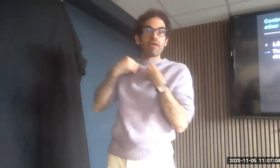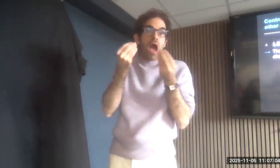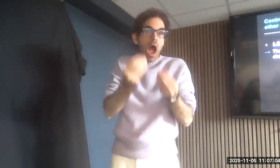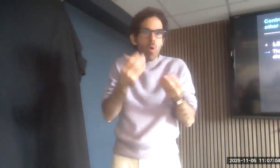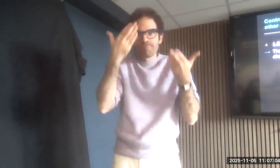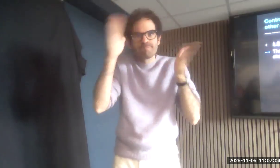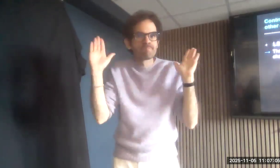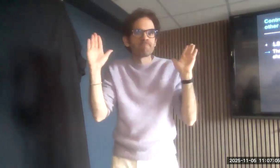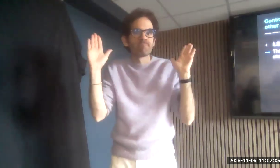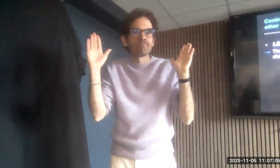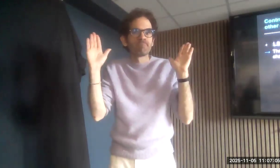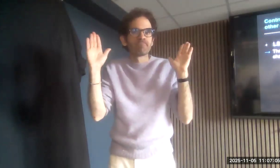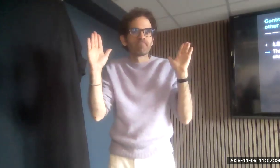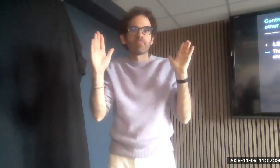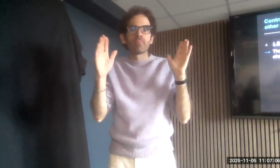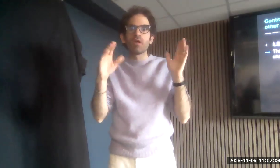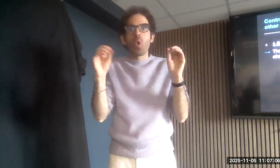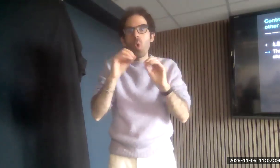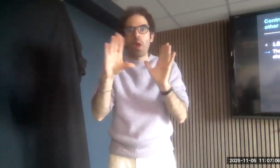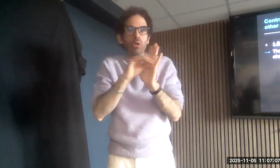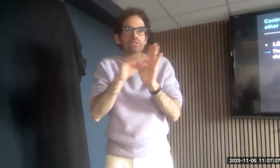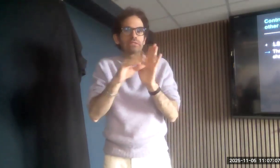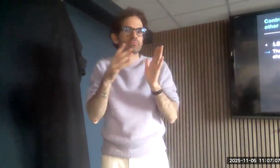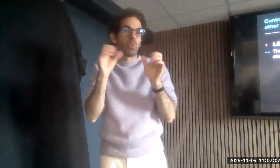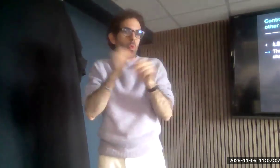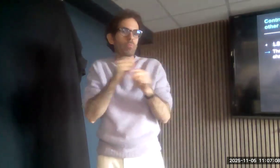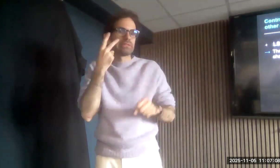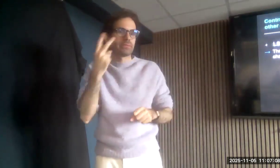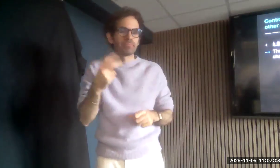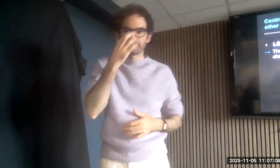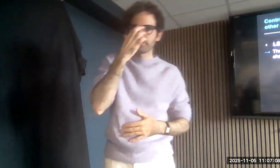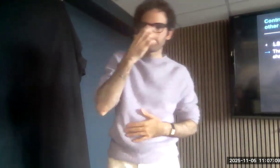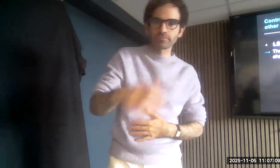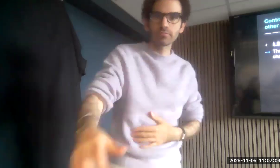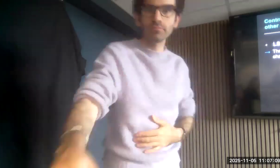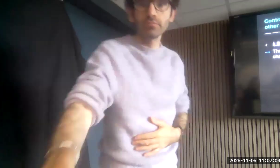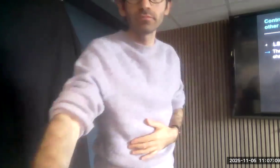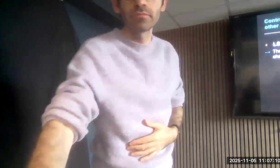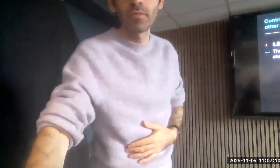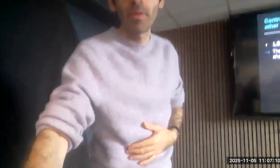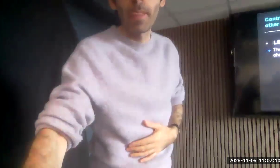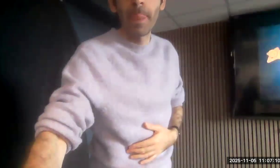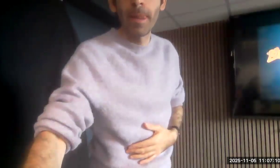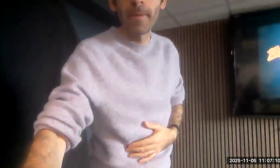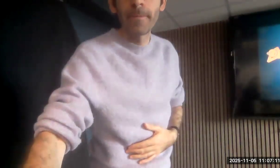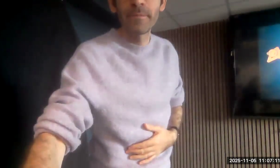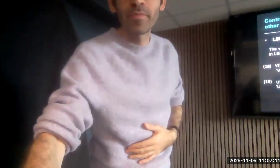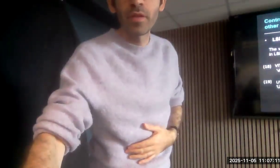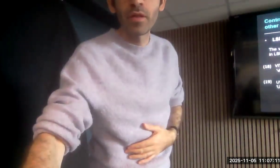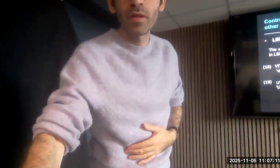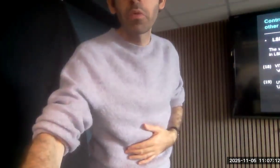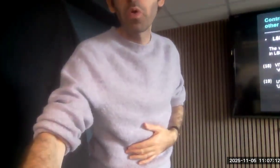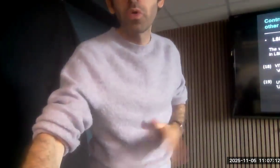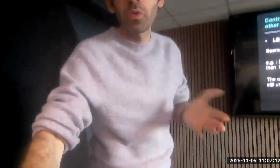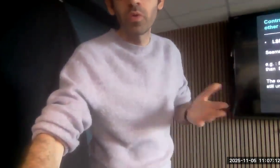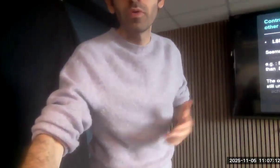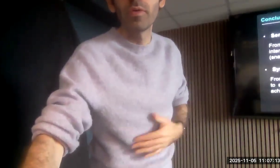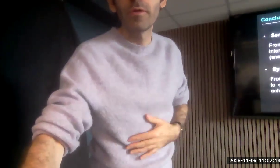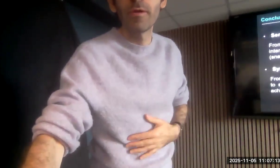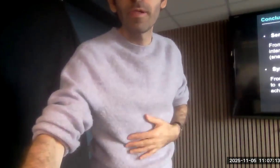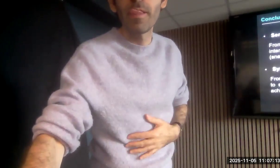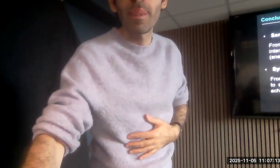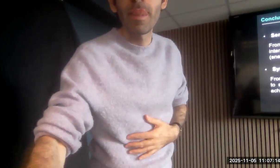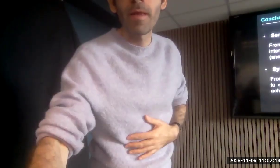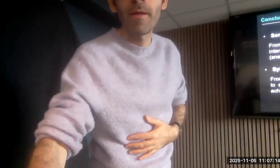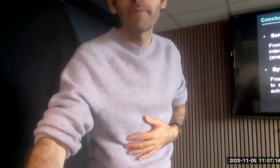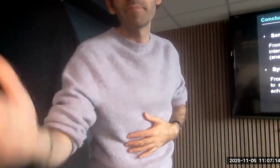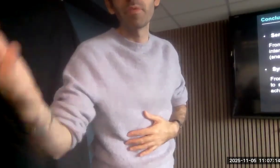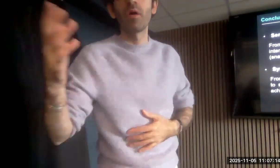by way of the sun is good for morale. There is no iconicity here, and so they need to supplement it with something else.